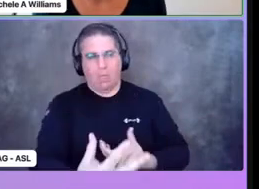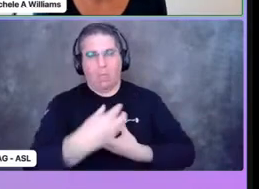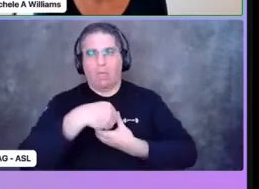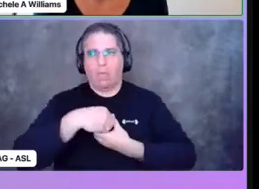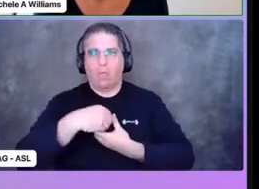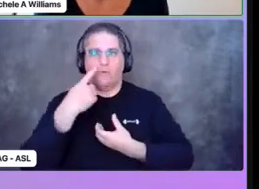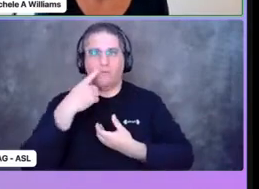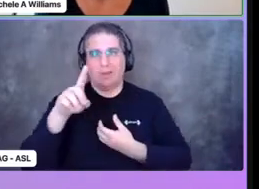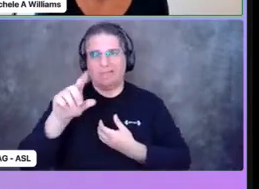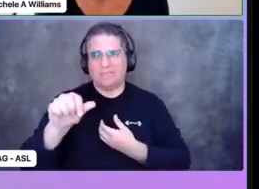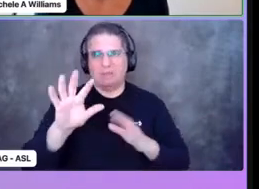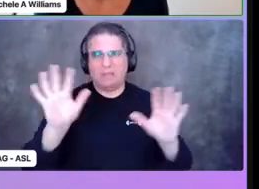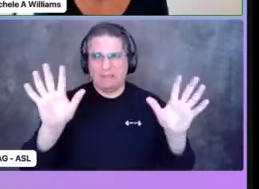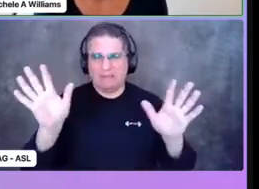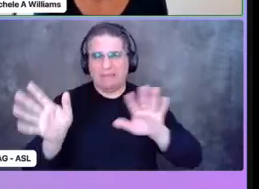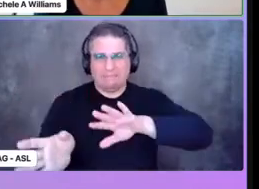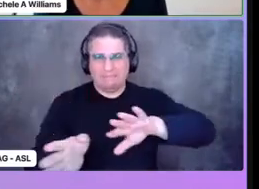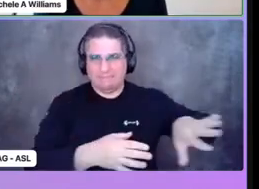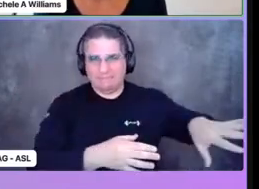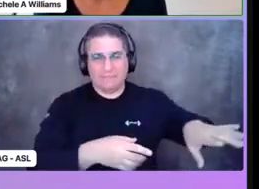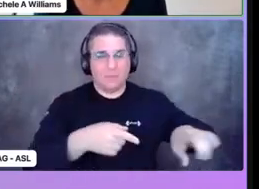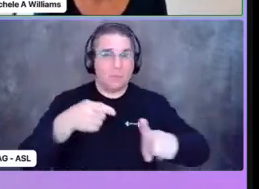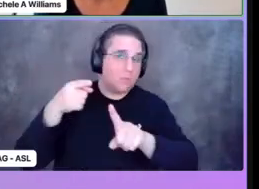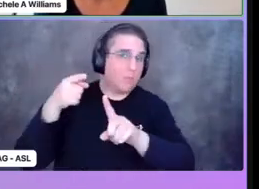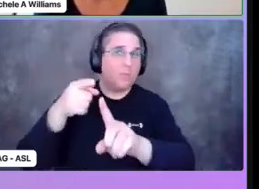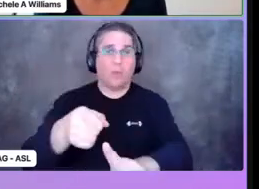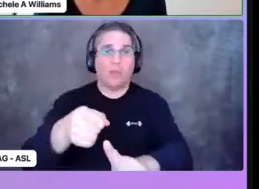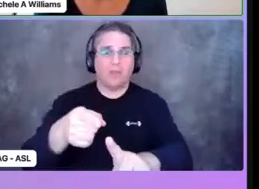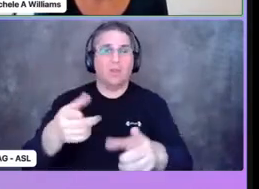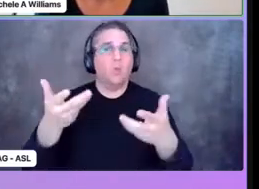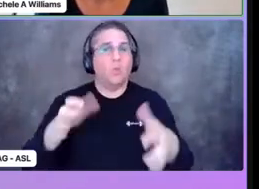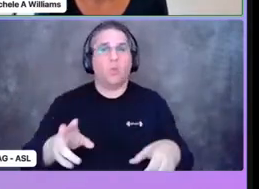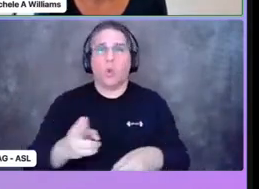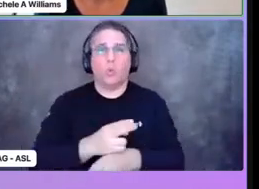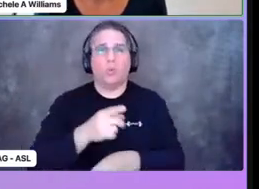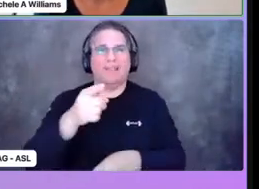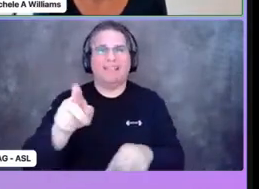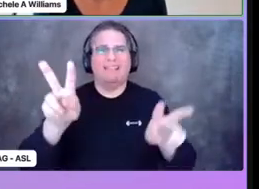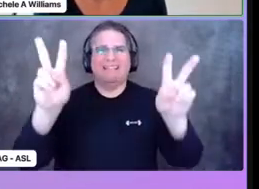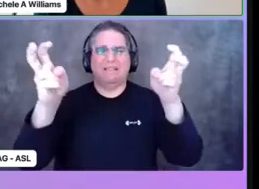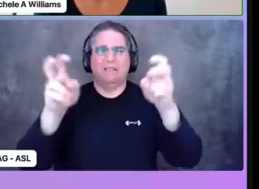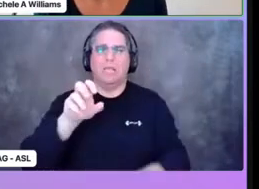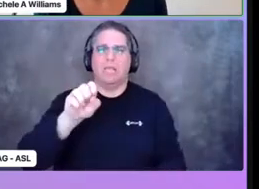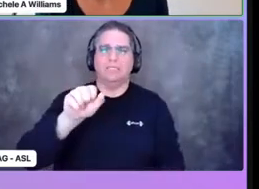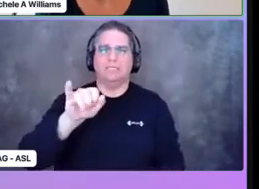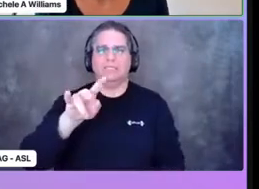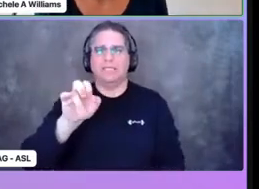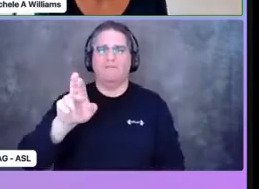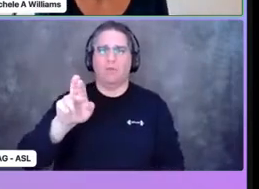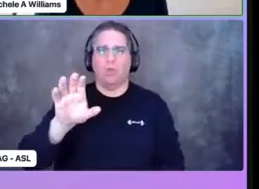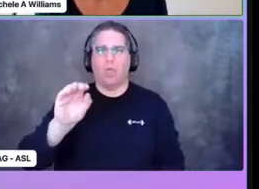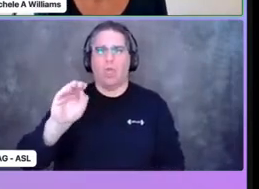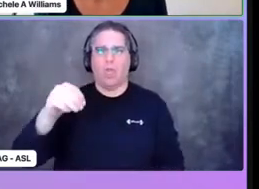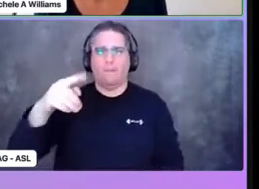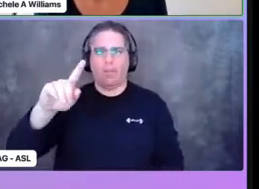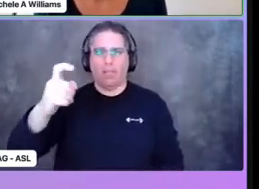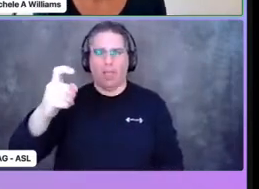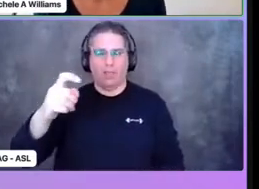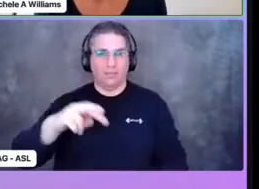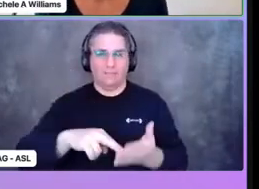that. Regardless of which model of disability you gravitate towards, the ultimate goal is definitely